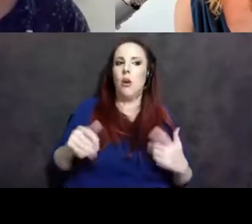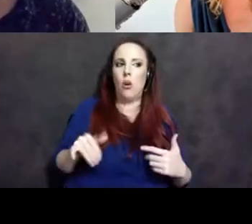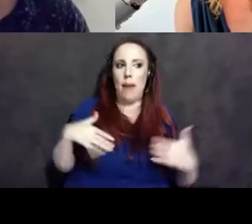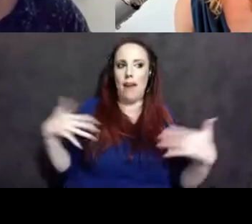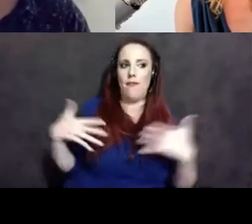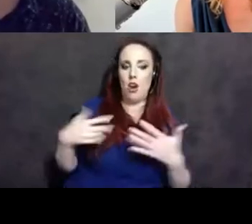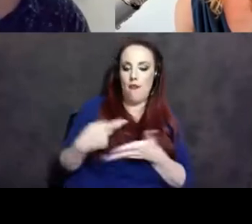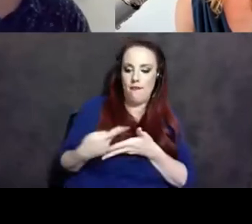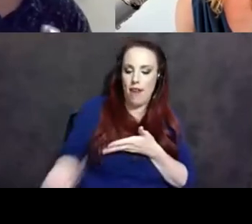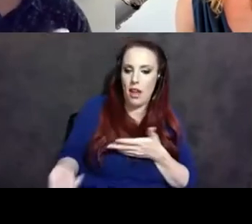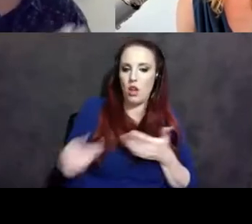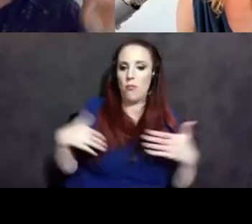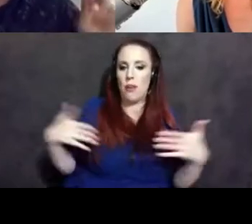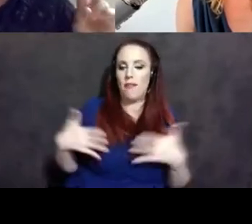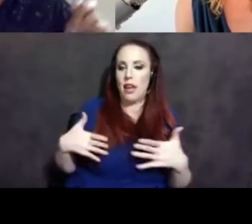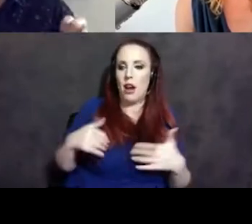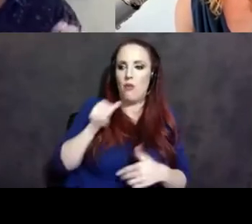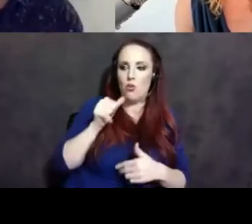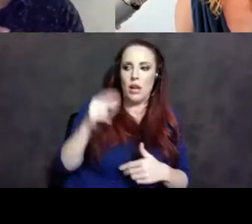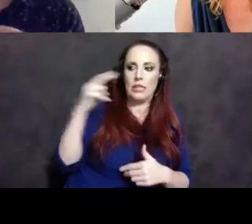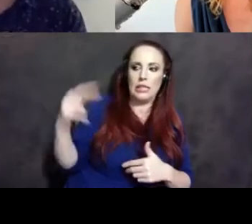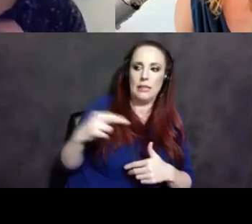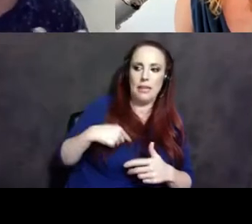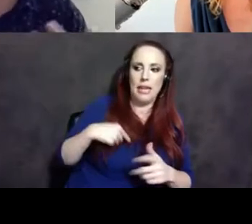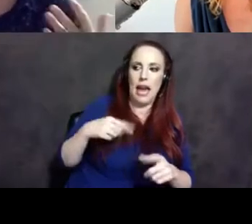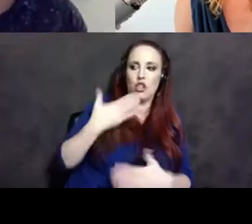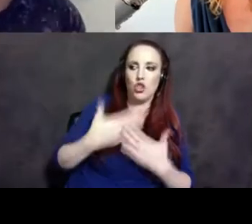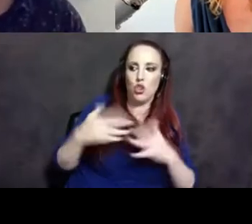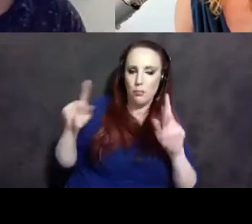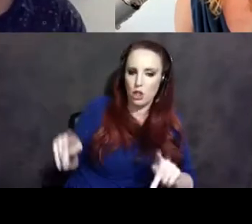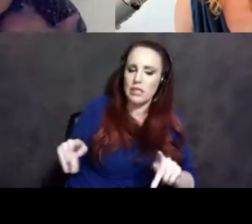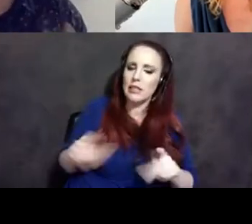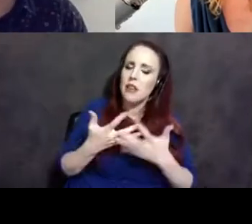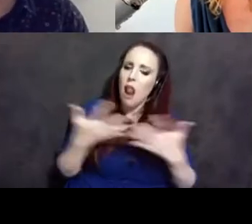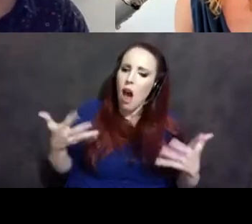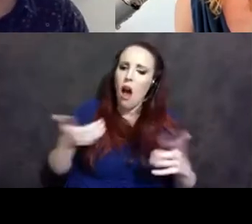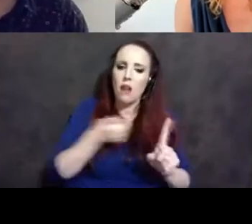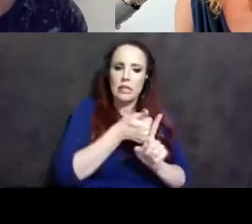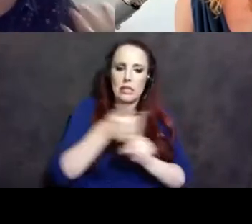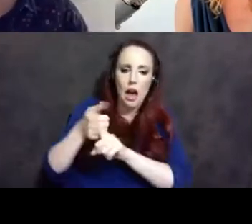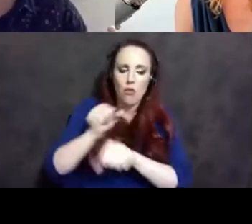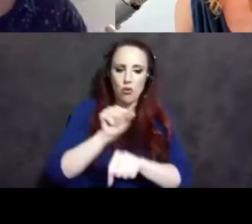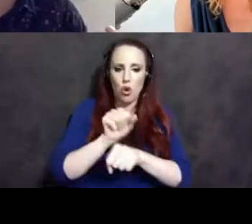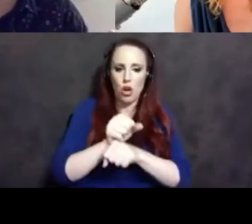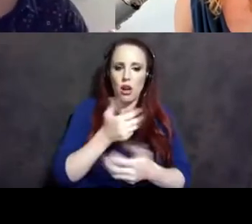Their fear of not being seen as a good person. And I think it's a lot of self work and healing and it's nothing to do with the workplace.